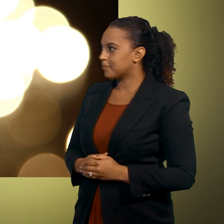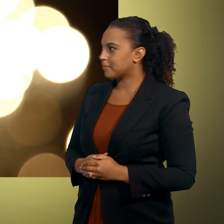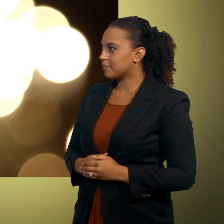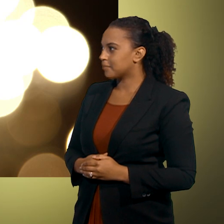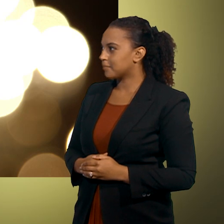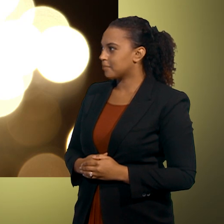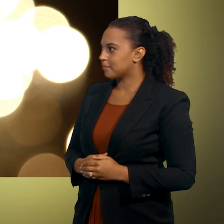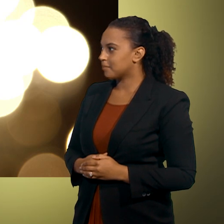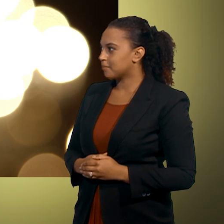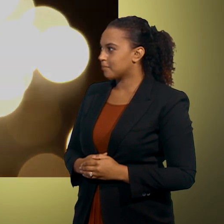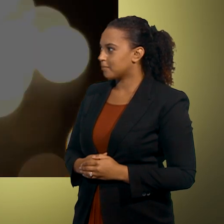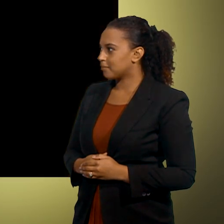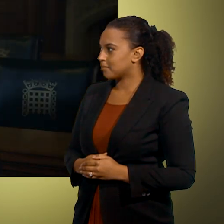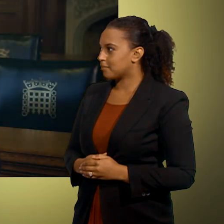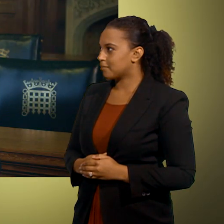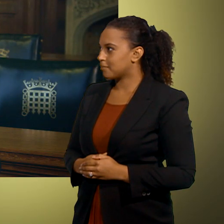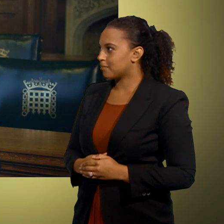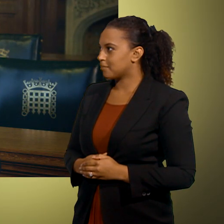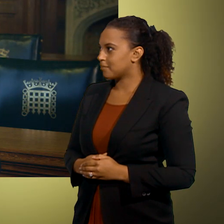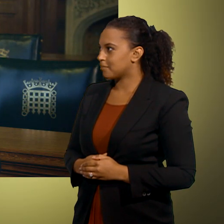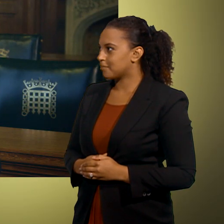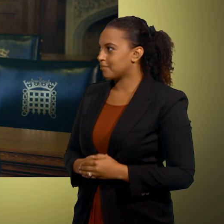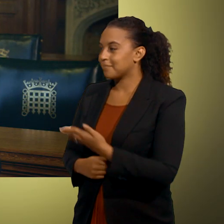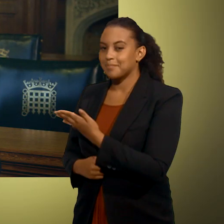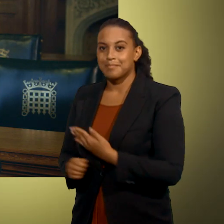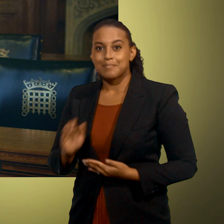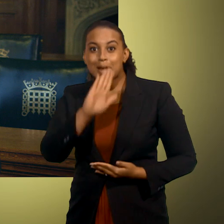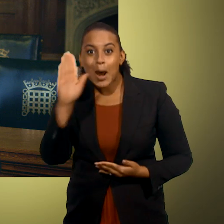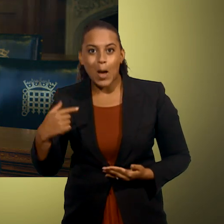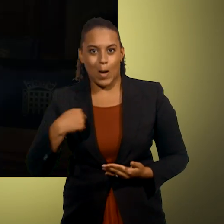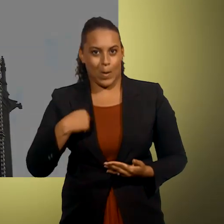Hello, my name is Andrea, I'm a Visitor Assistant.